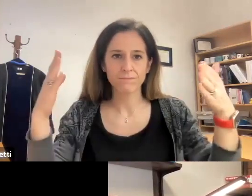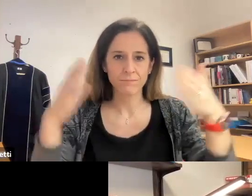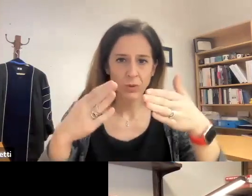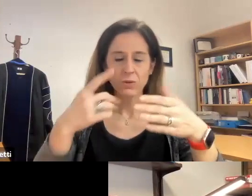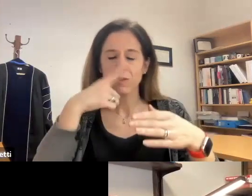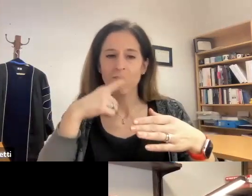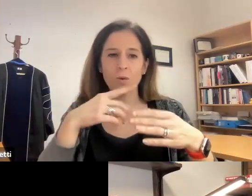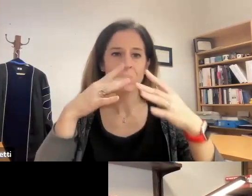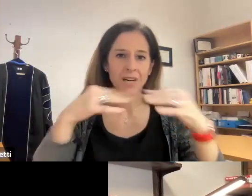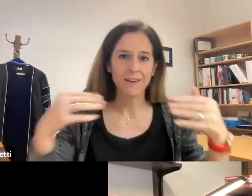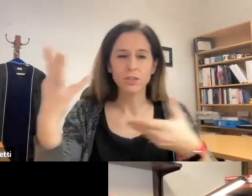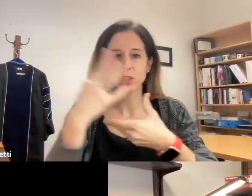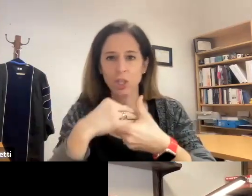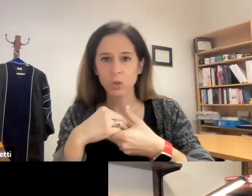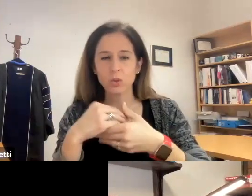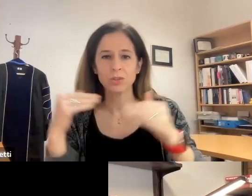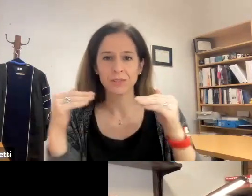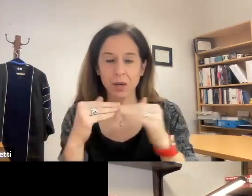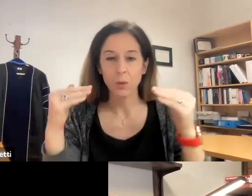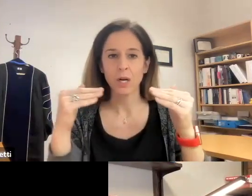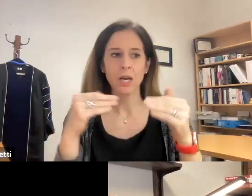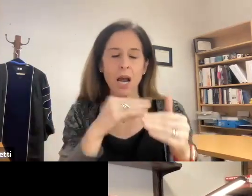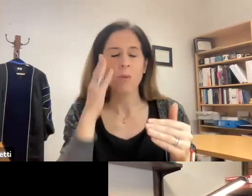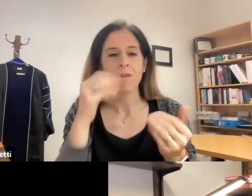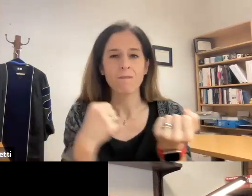example, now the NSF has a strong focus on diversity,